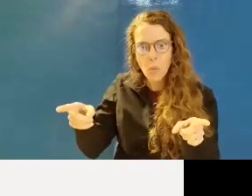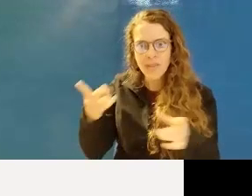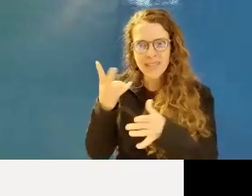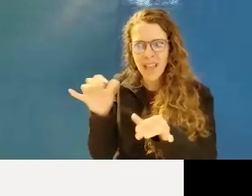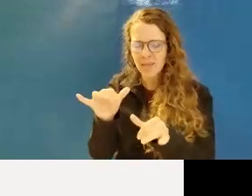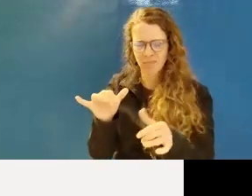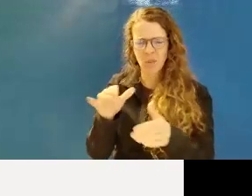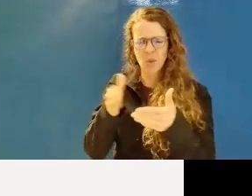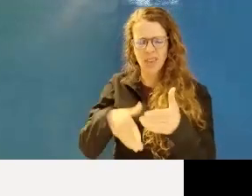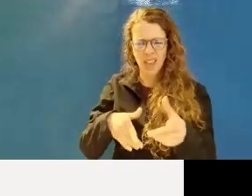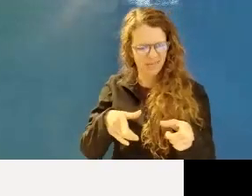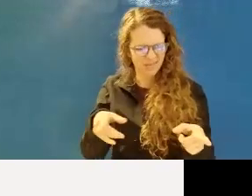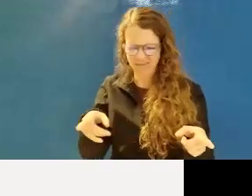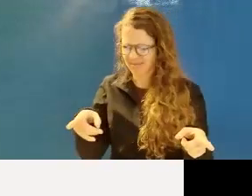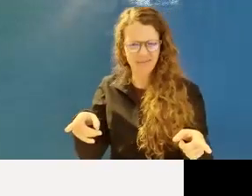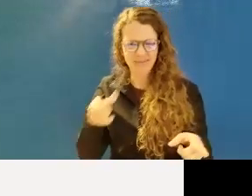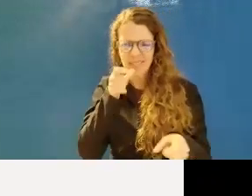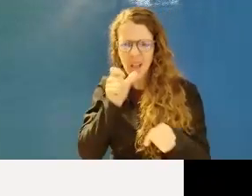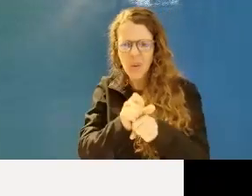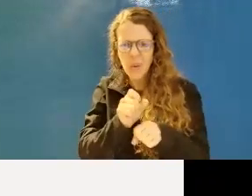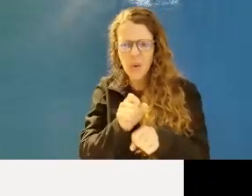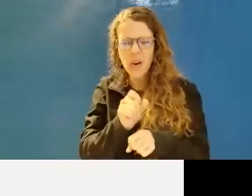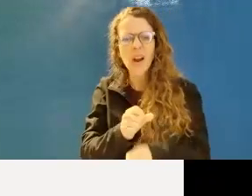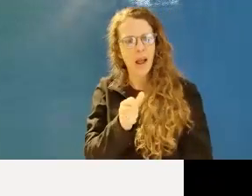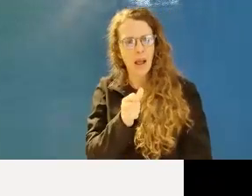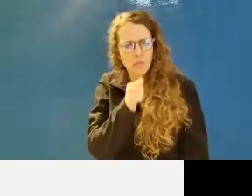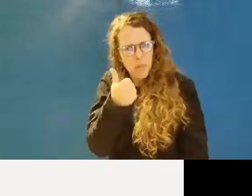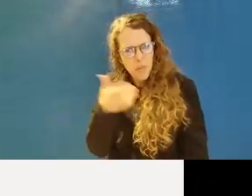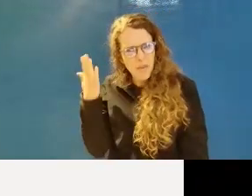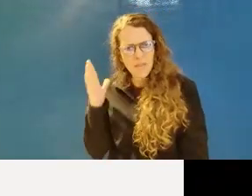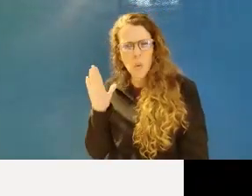and I don't remember that being the case, you know, with prior classes.